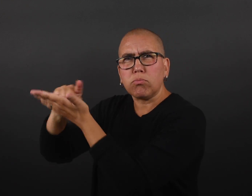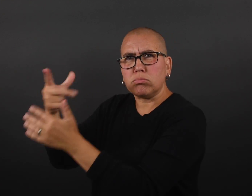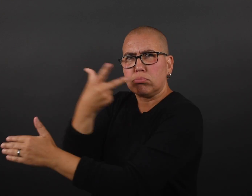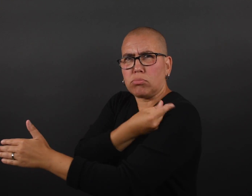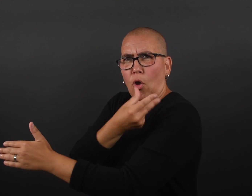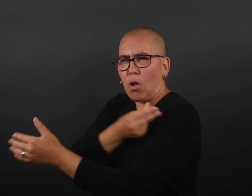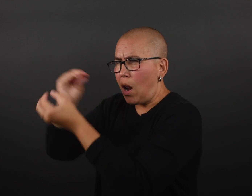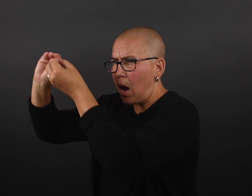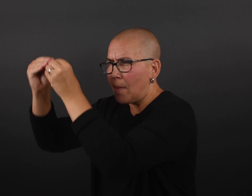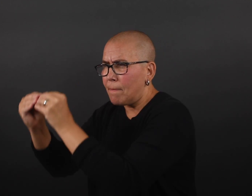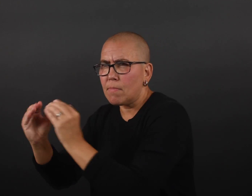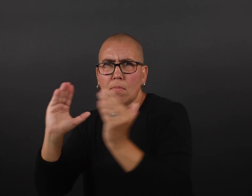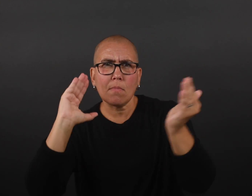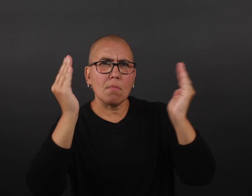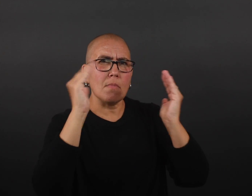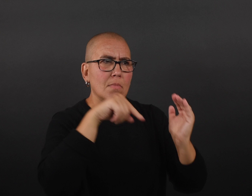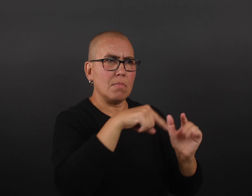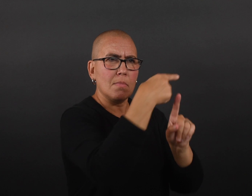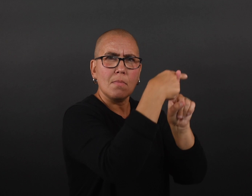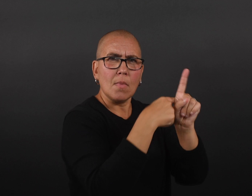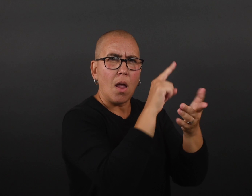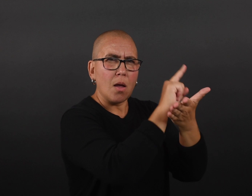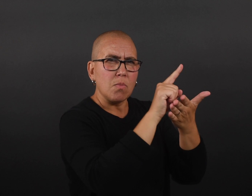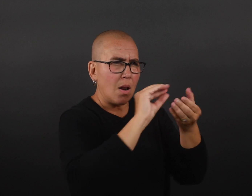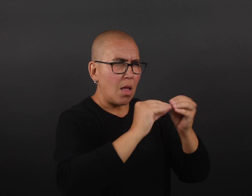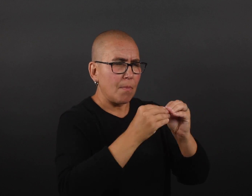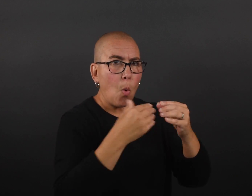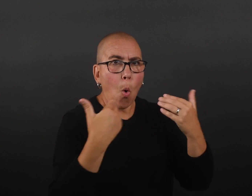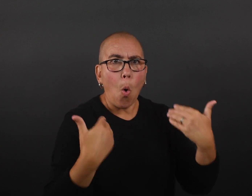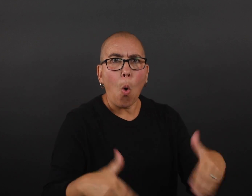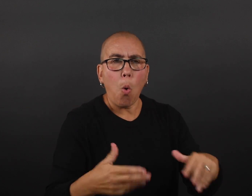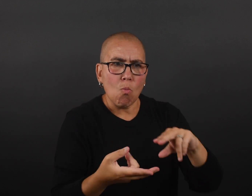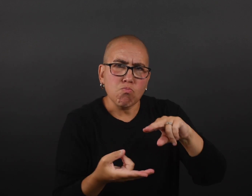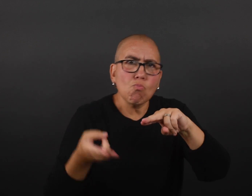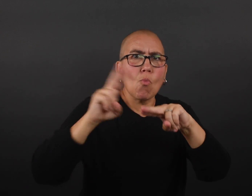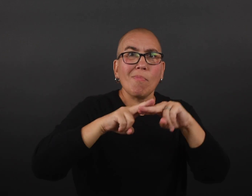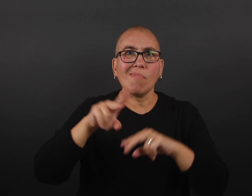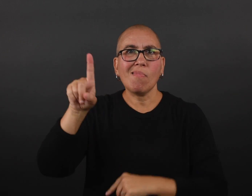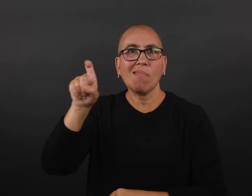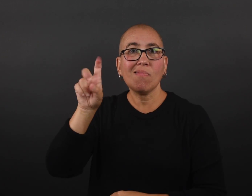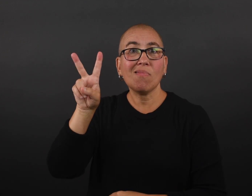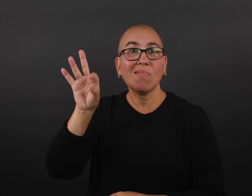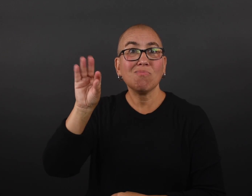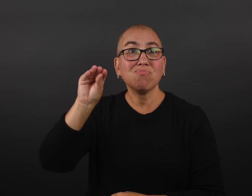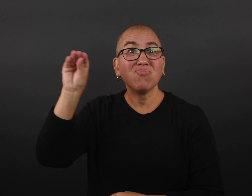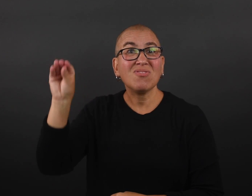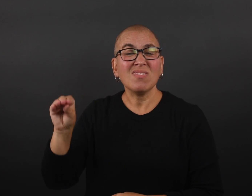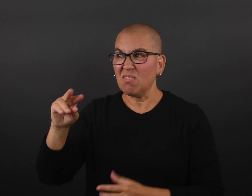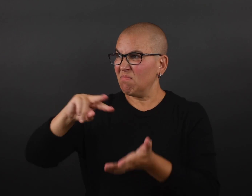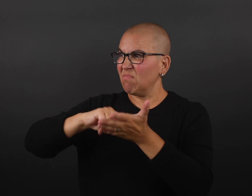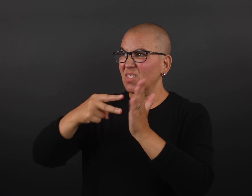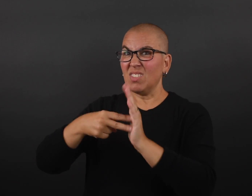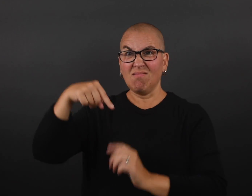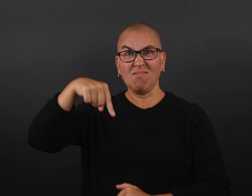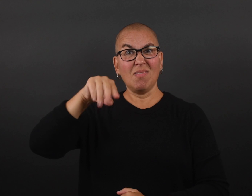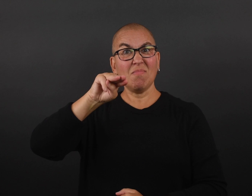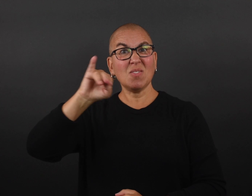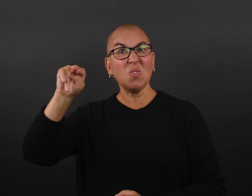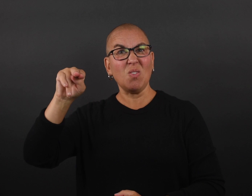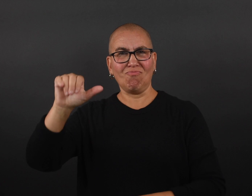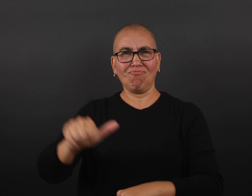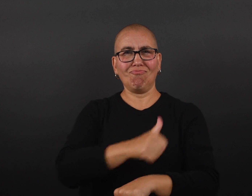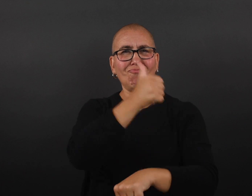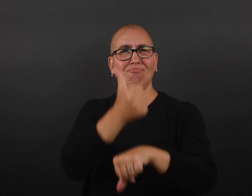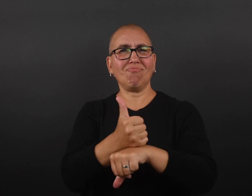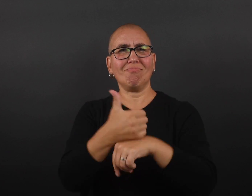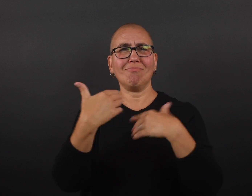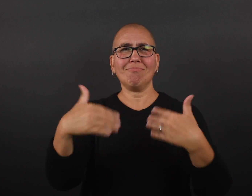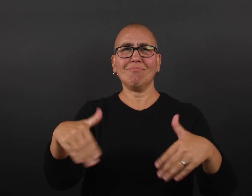The state’s weekly first dose vaccination rate has increased 129% over the last month,